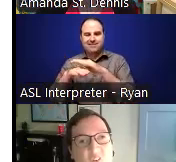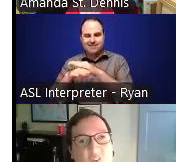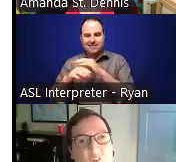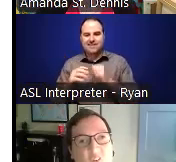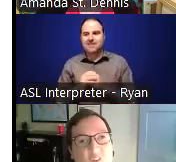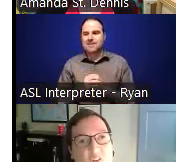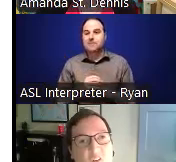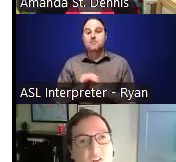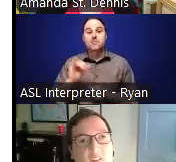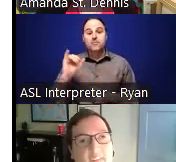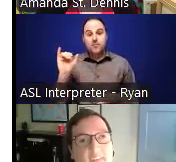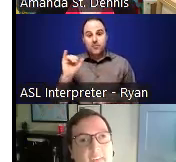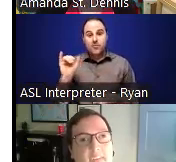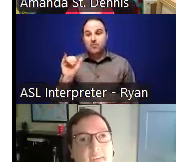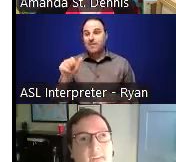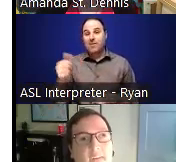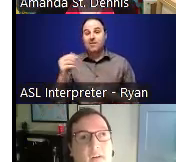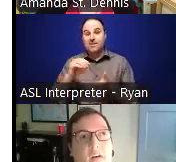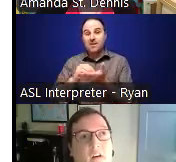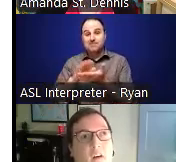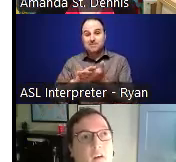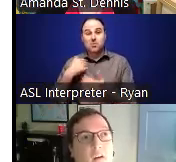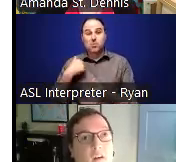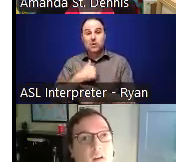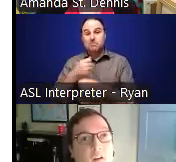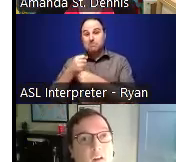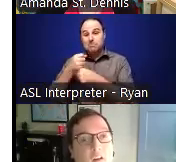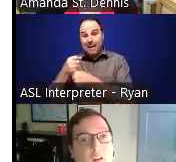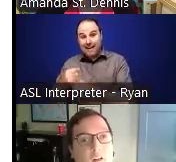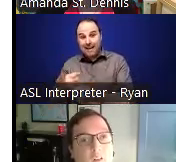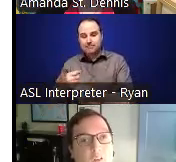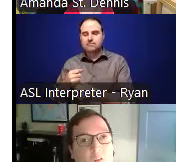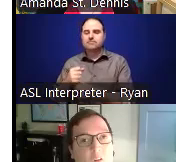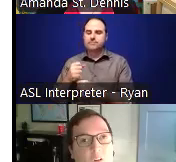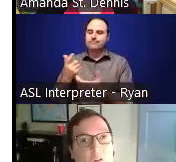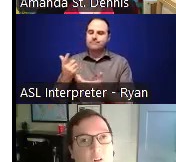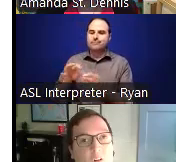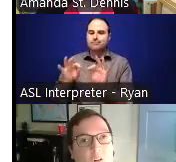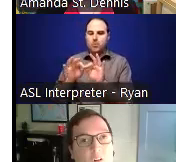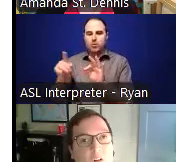that it is as accessible as possible. Amanda St. Dennis: We also didn't make assumptions